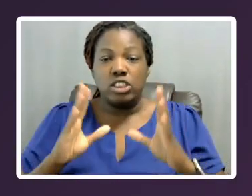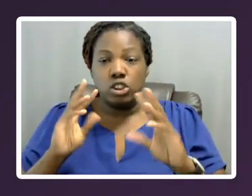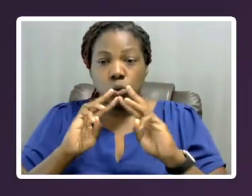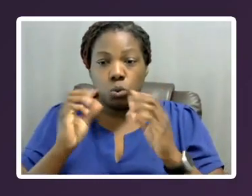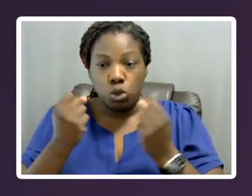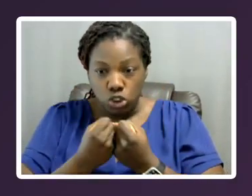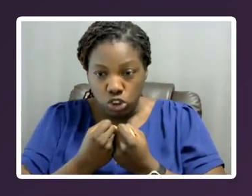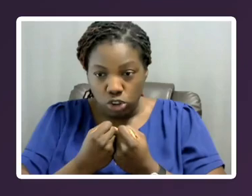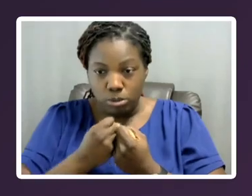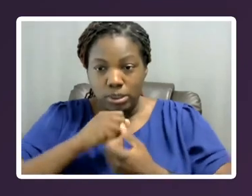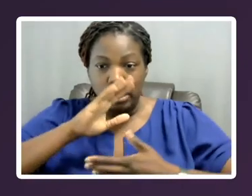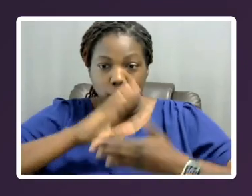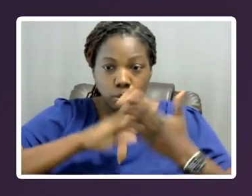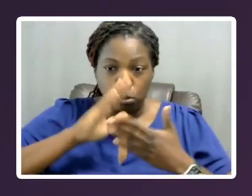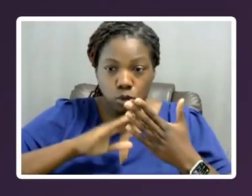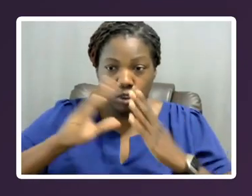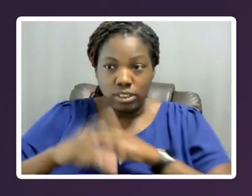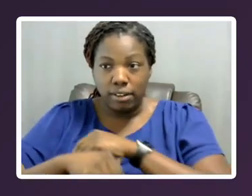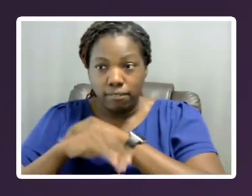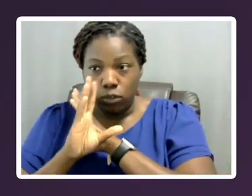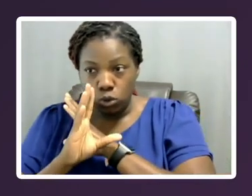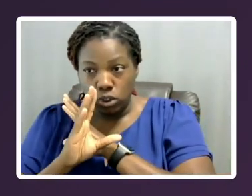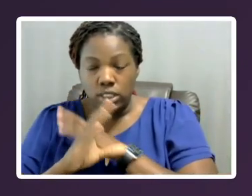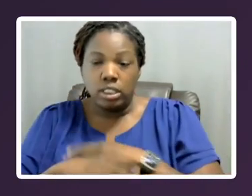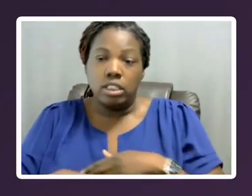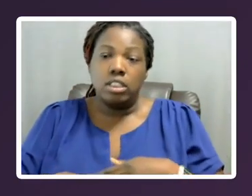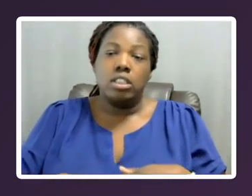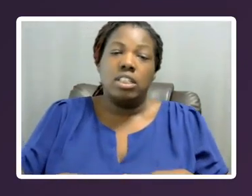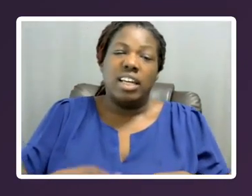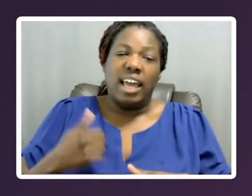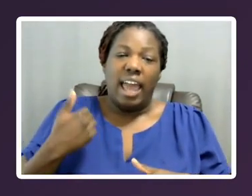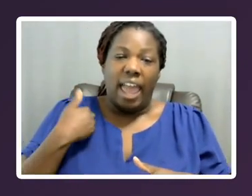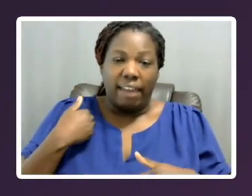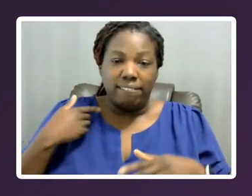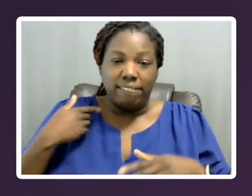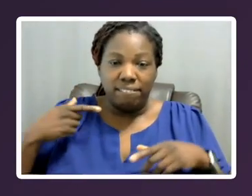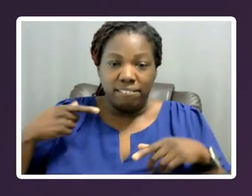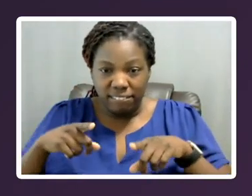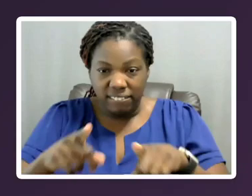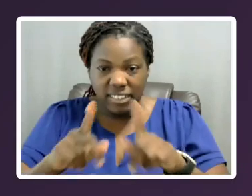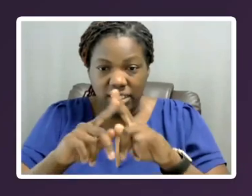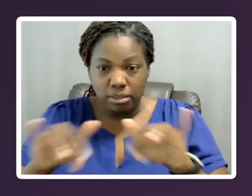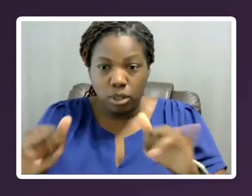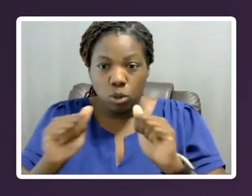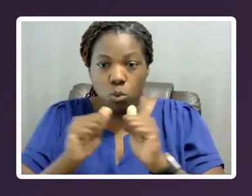and virtually. They were held jointly with our Smithsonian affiliates in Kansas and